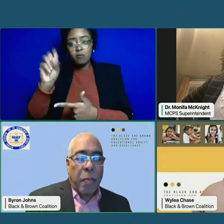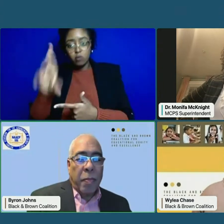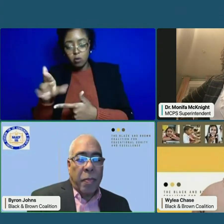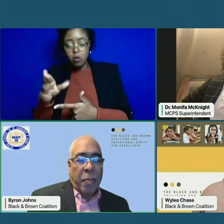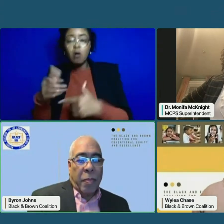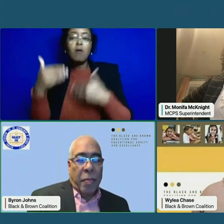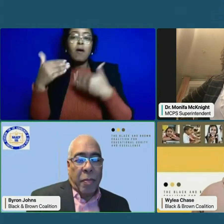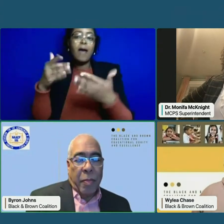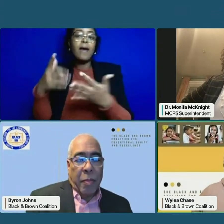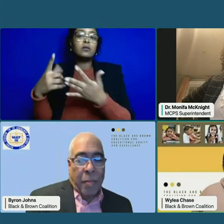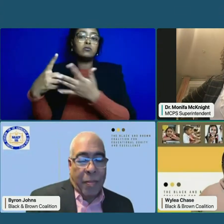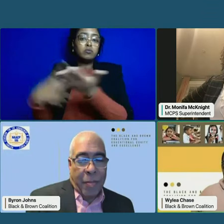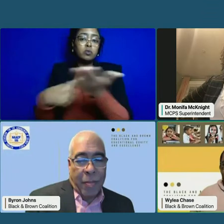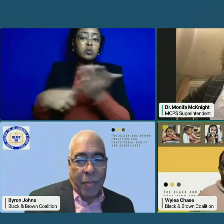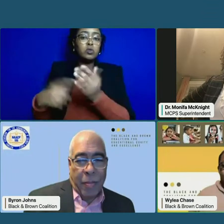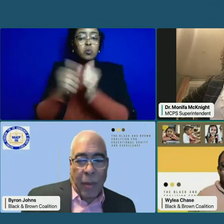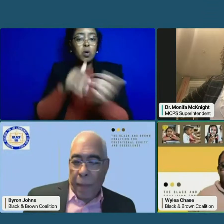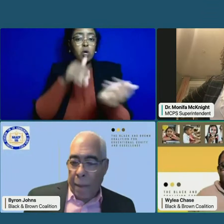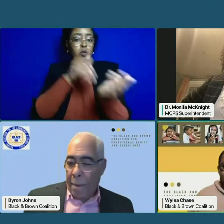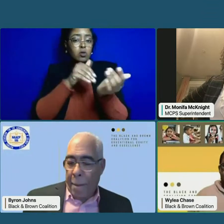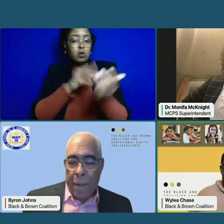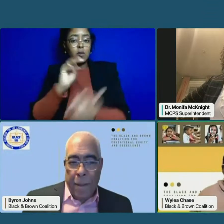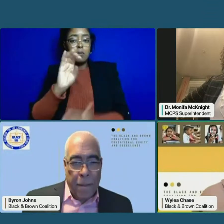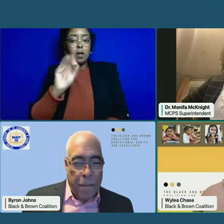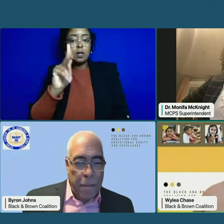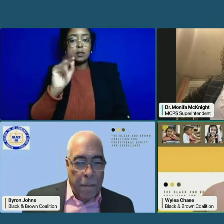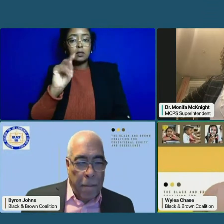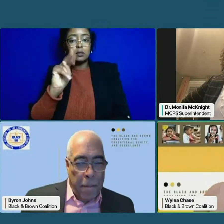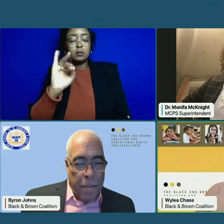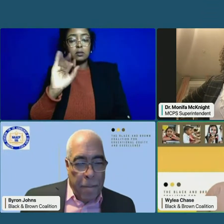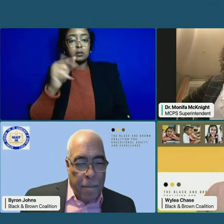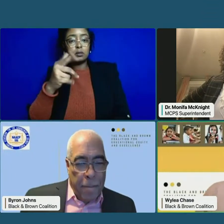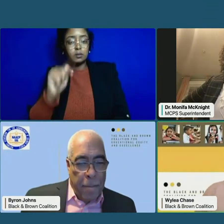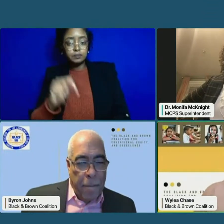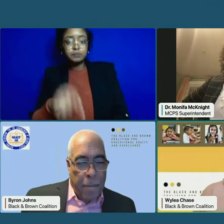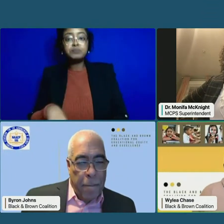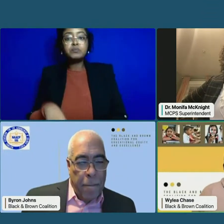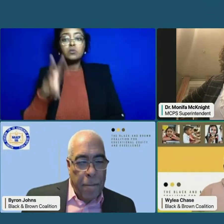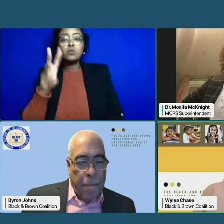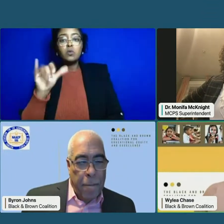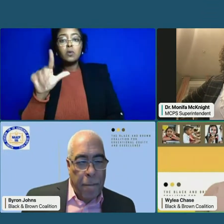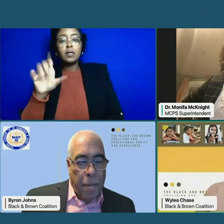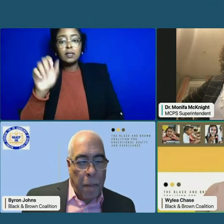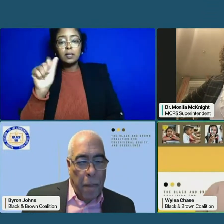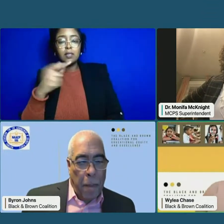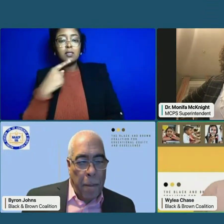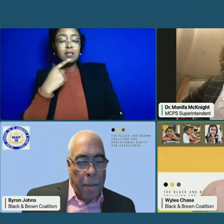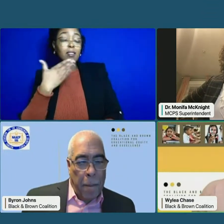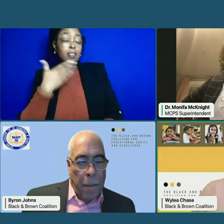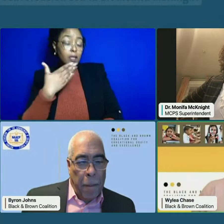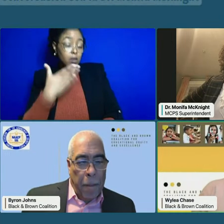to enter the conversation with Dr McKnight. Thanks Byron.